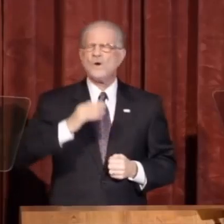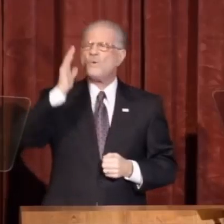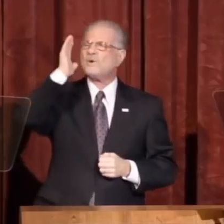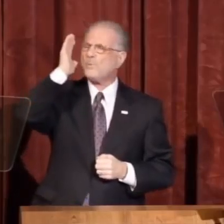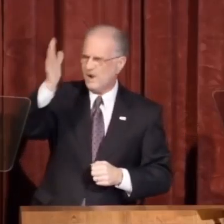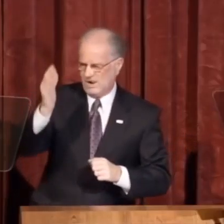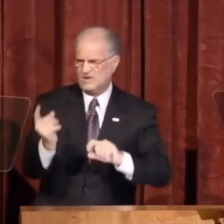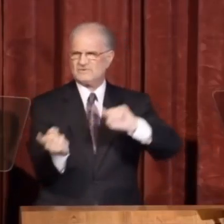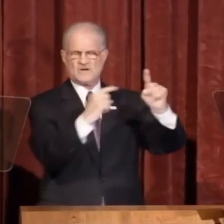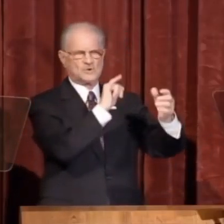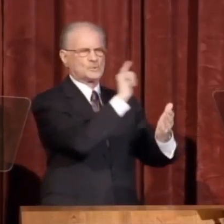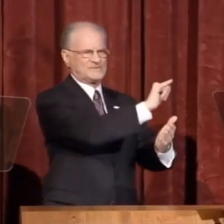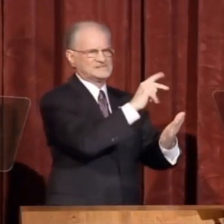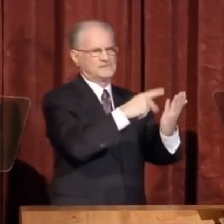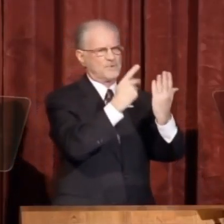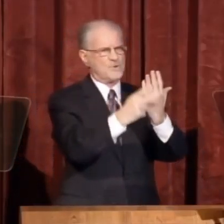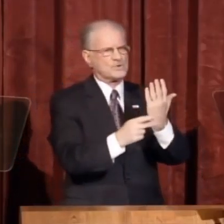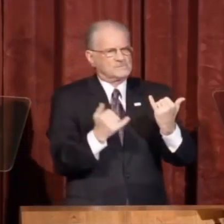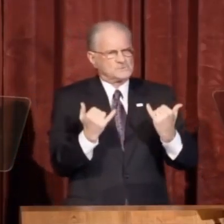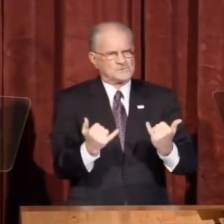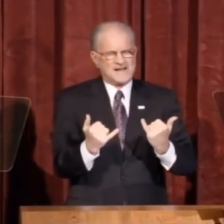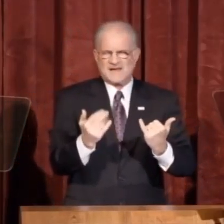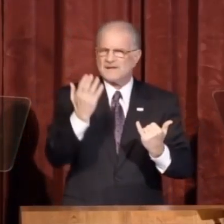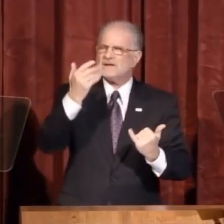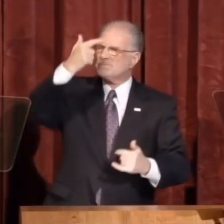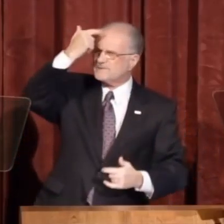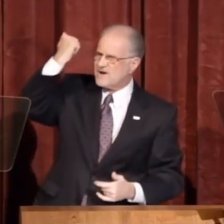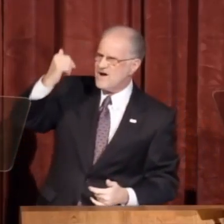Well, let me return to a theme that I raised in the fall.